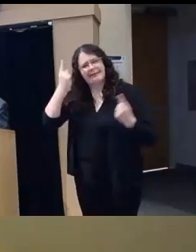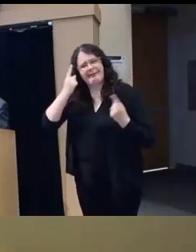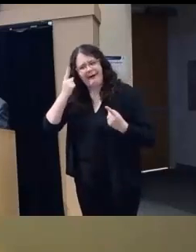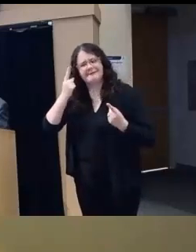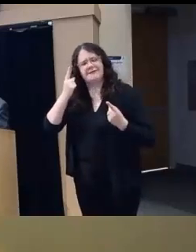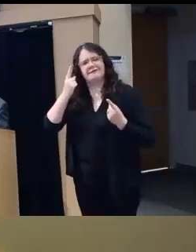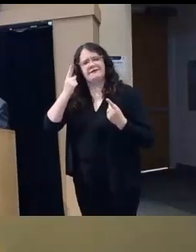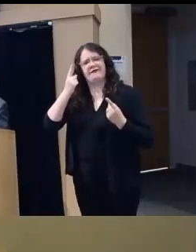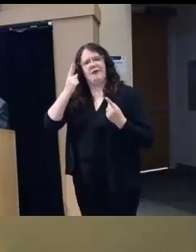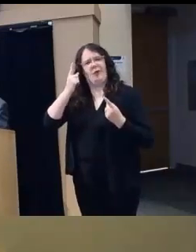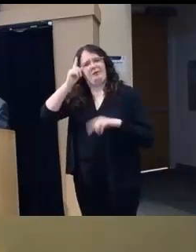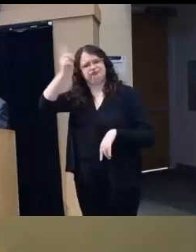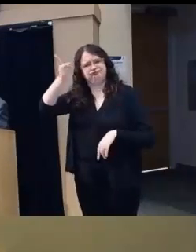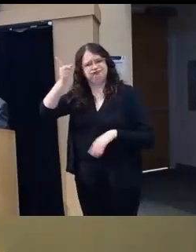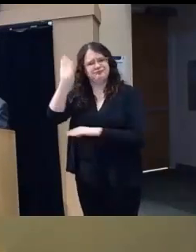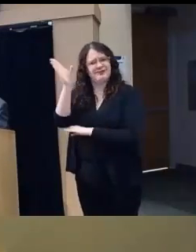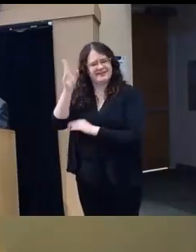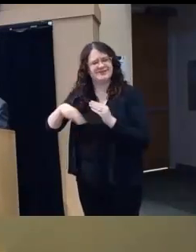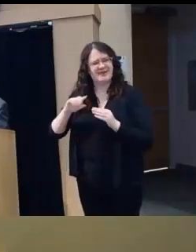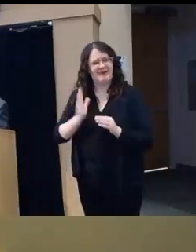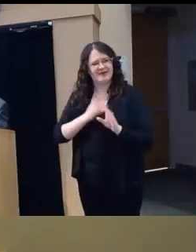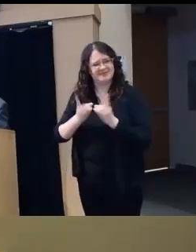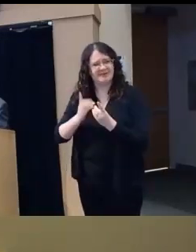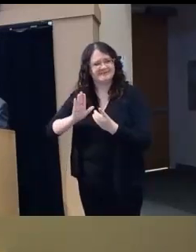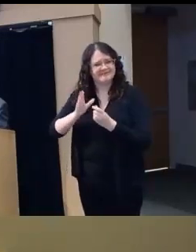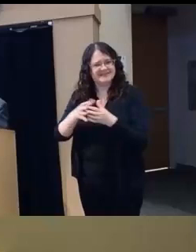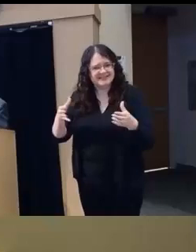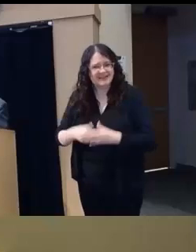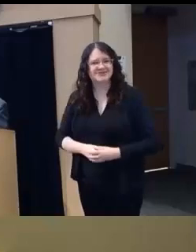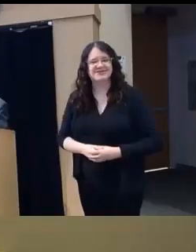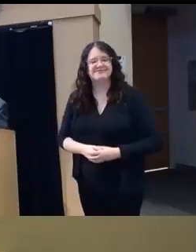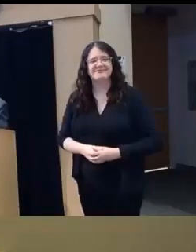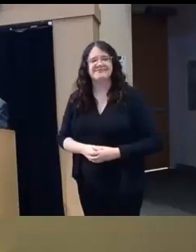presentation today about our department and its expansion but clearly with the missions focused